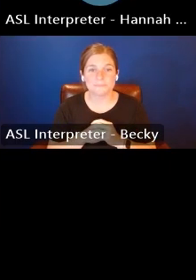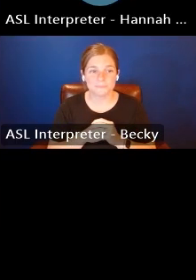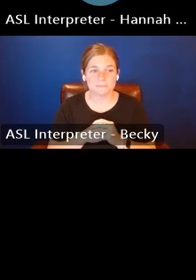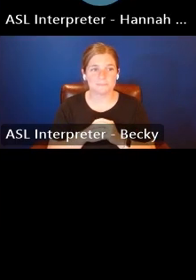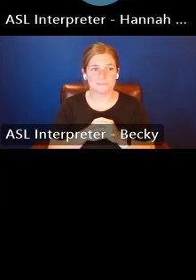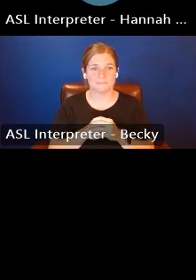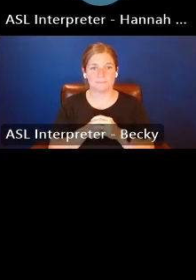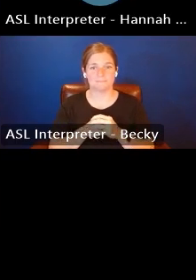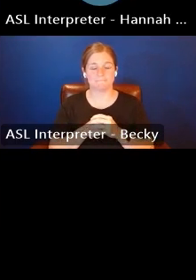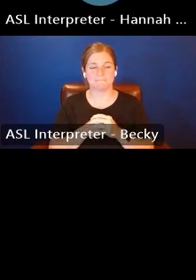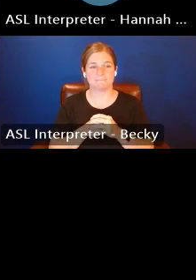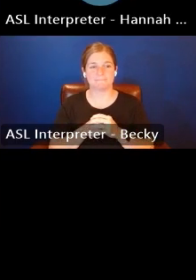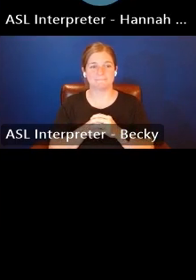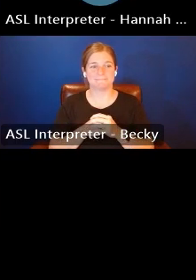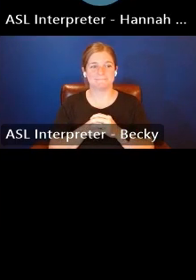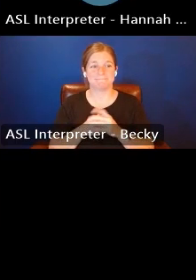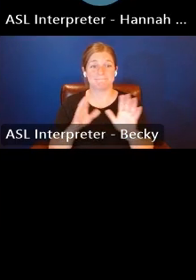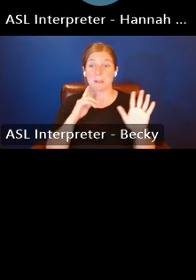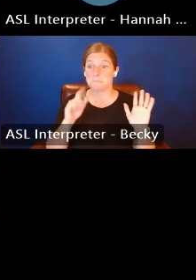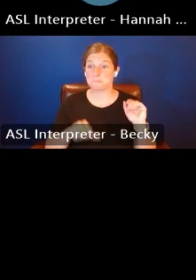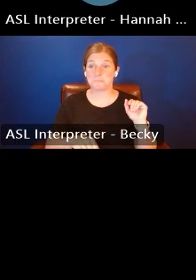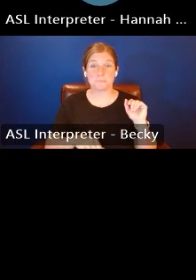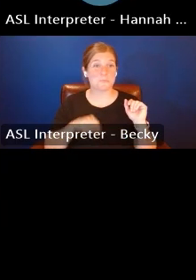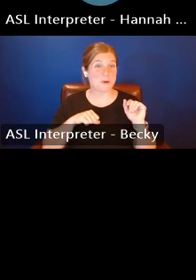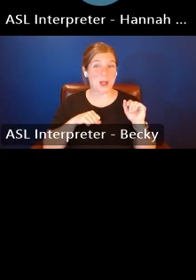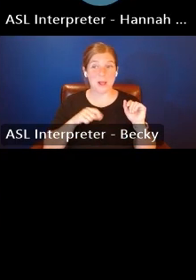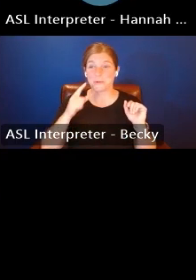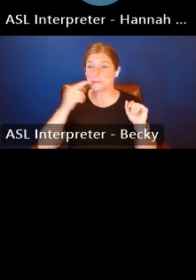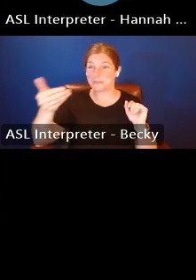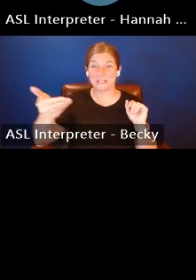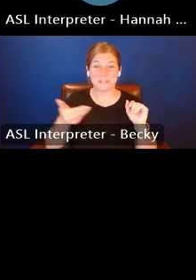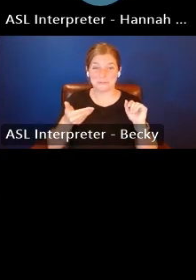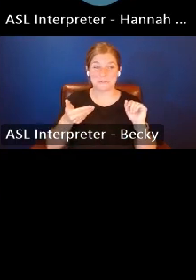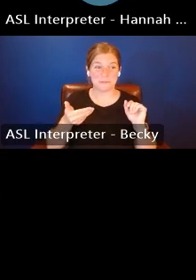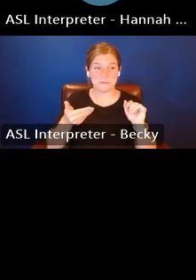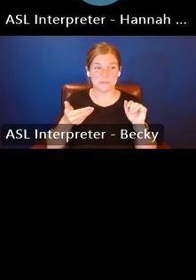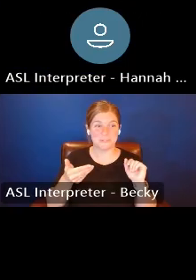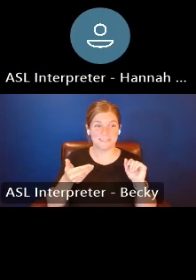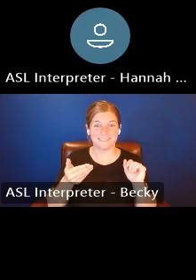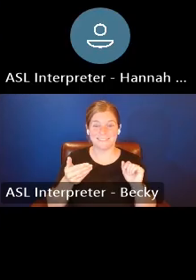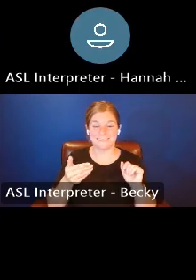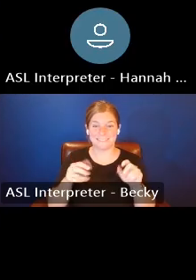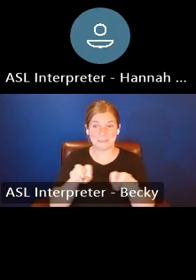I am proud to introduce our hosts-- or panelists.